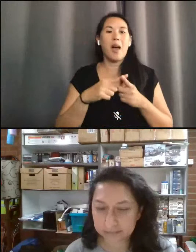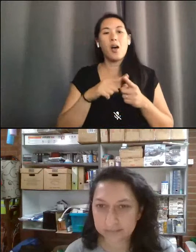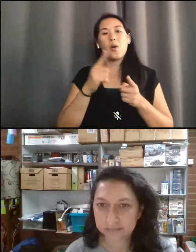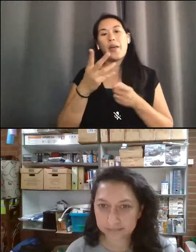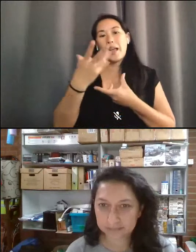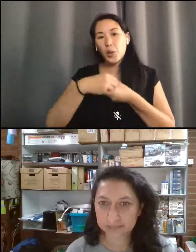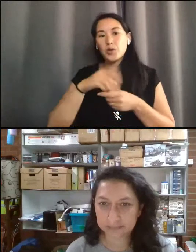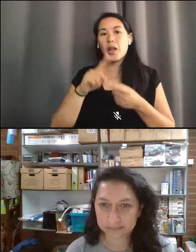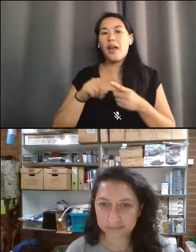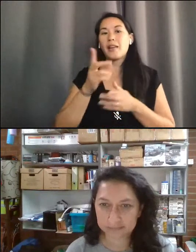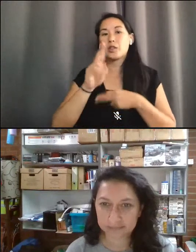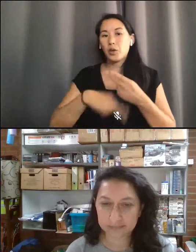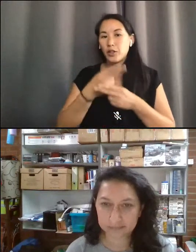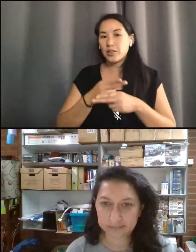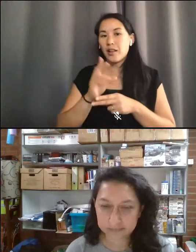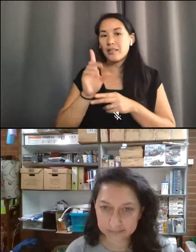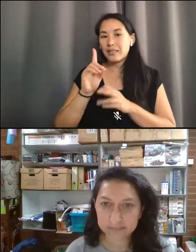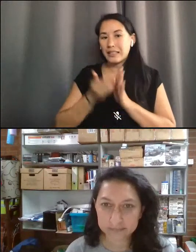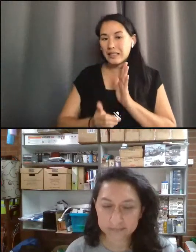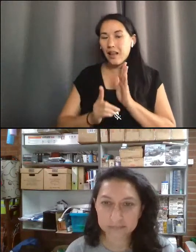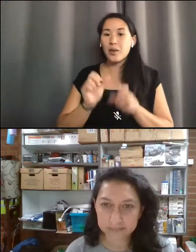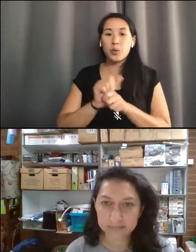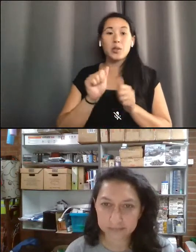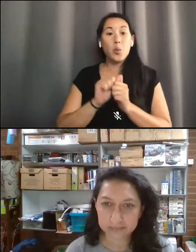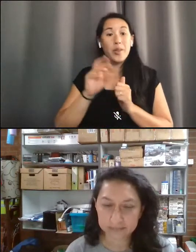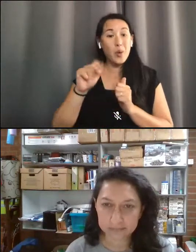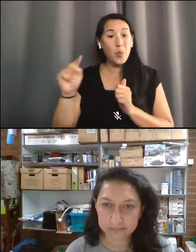i've worked with the with foundation a lot and through our through my work with